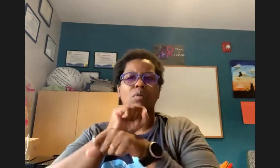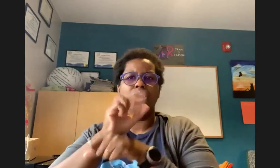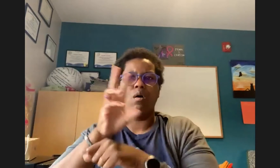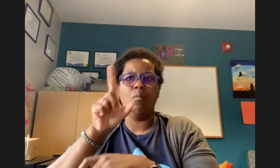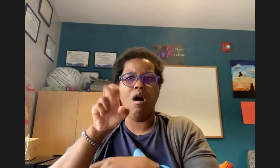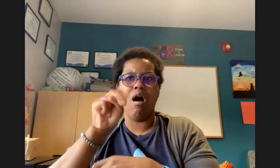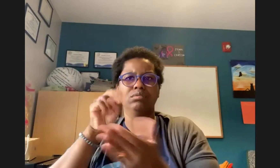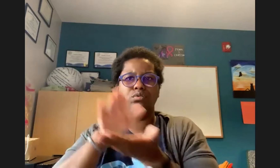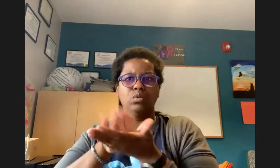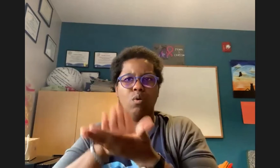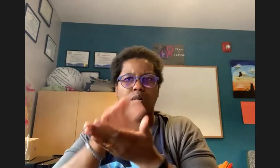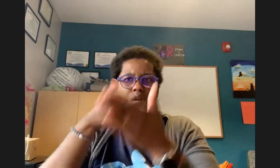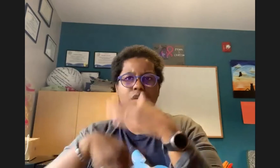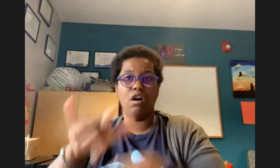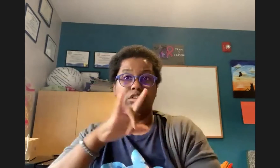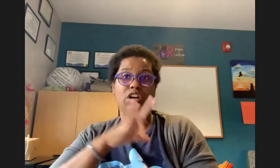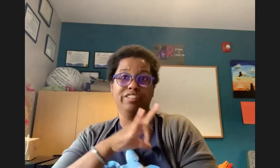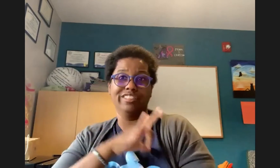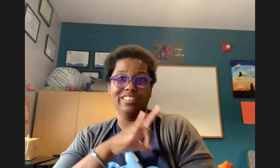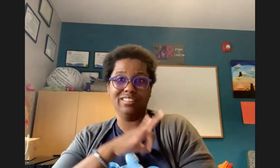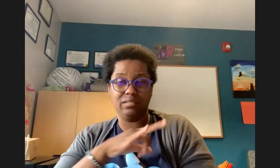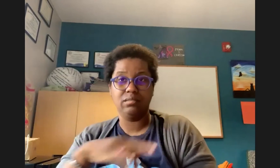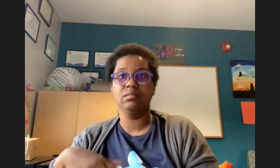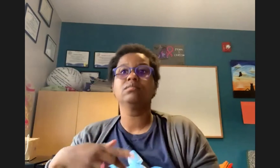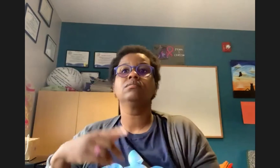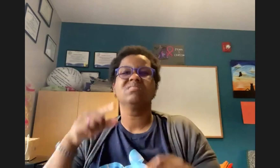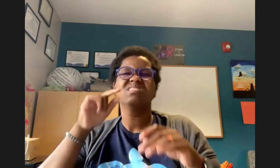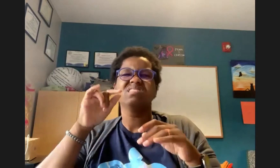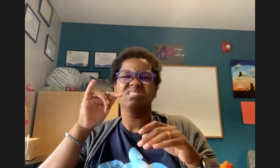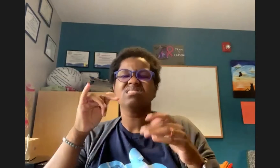I'm working at a school here that's tied to the learning center.